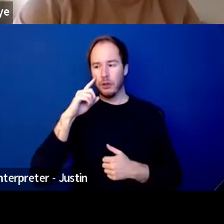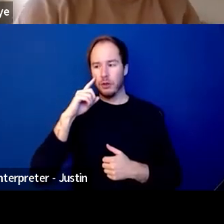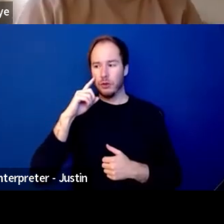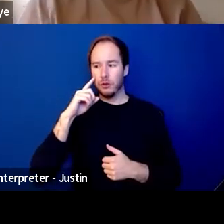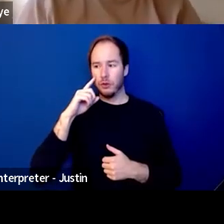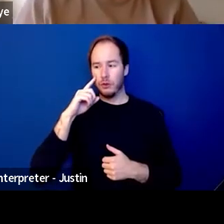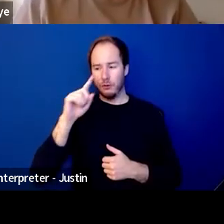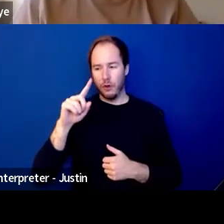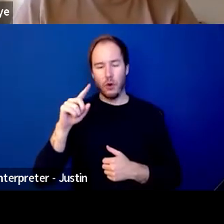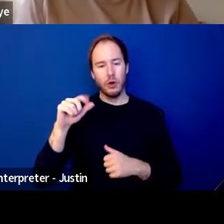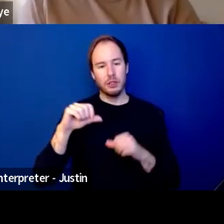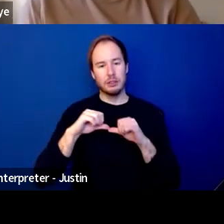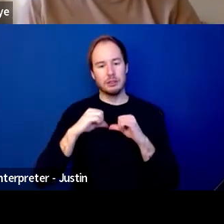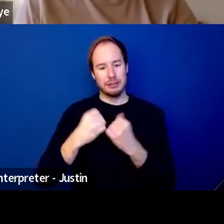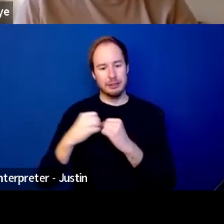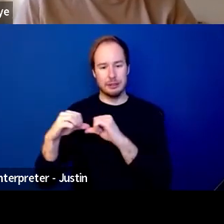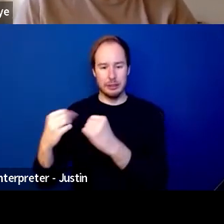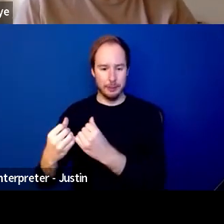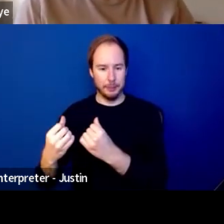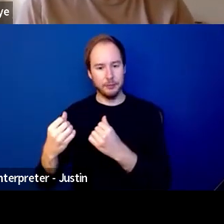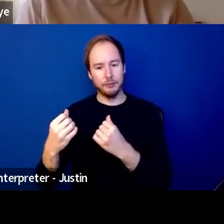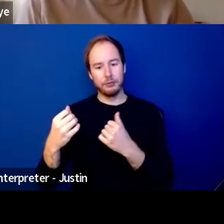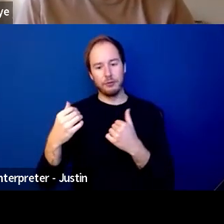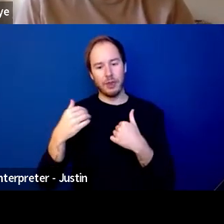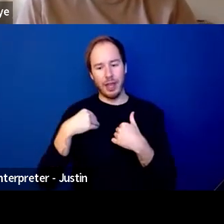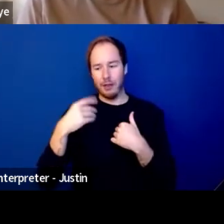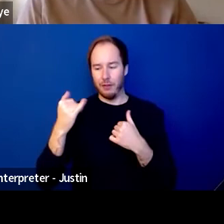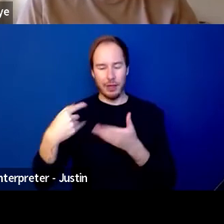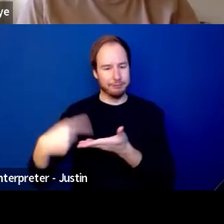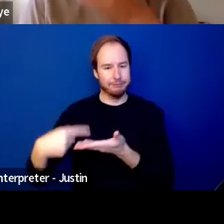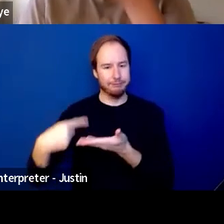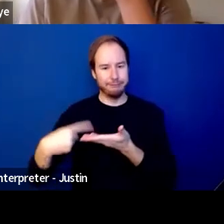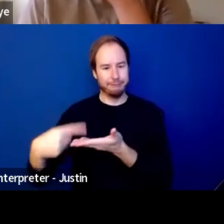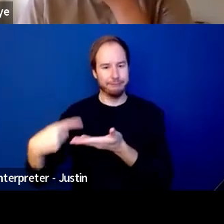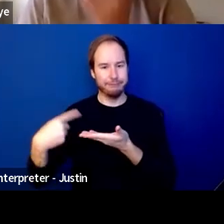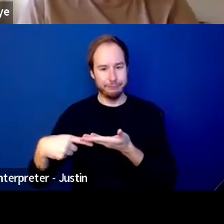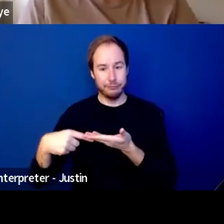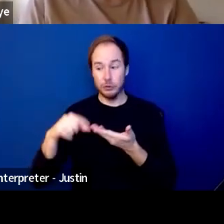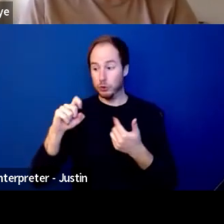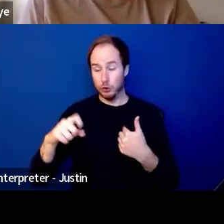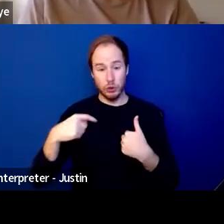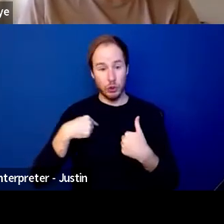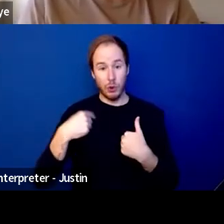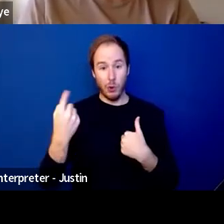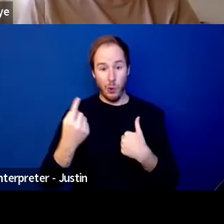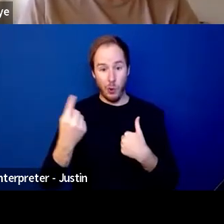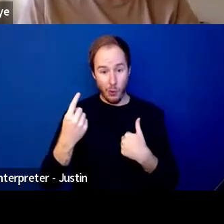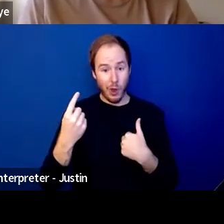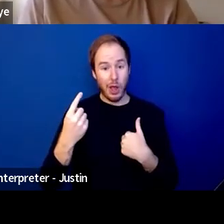There's been that lifelong argument of should someone always be an ACT patient or should they be transitioned